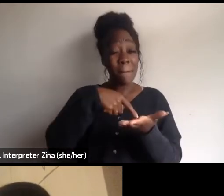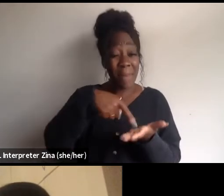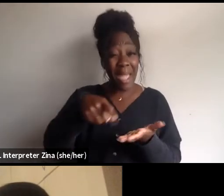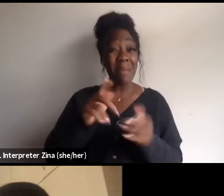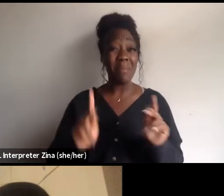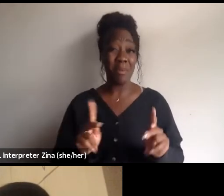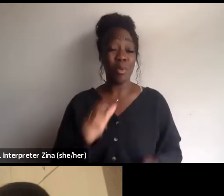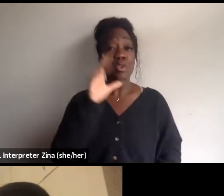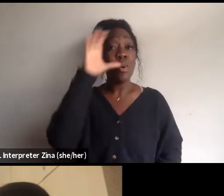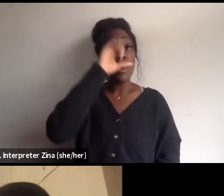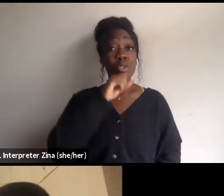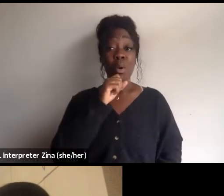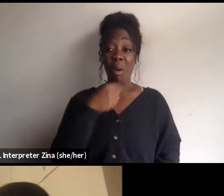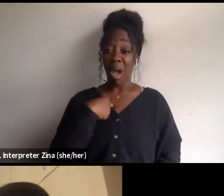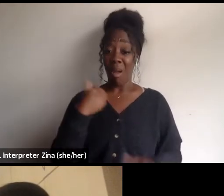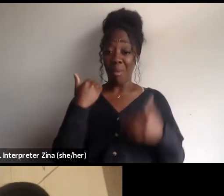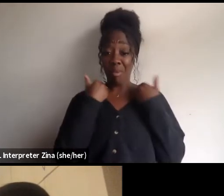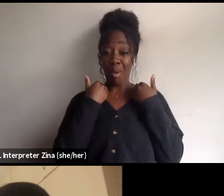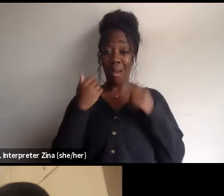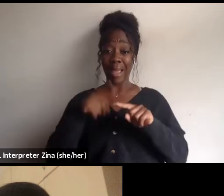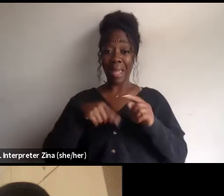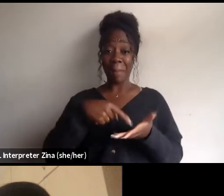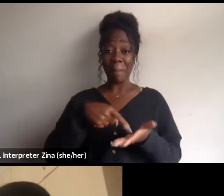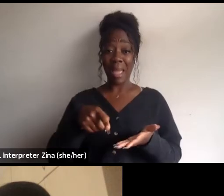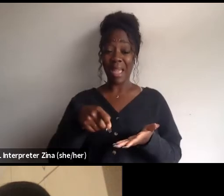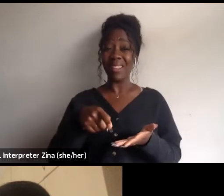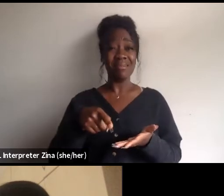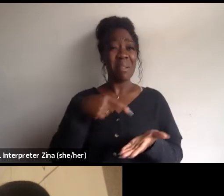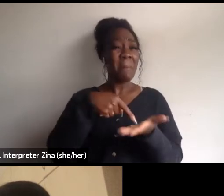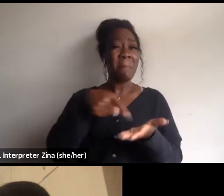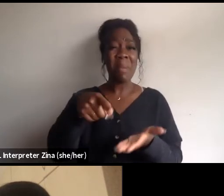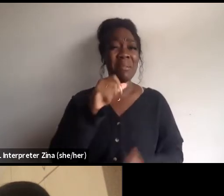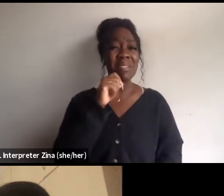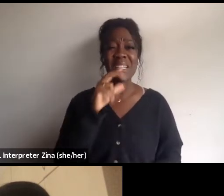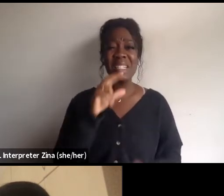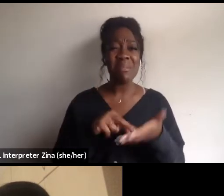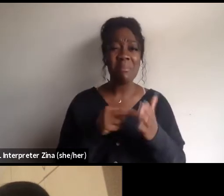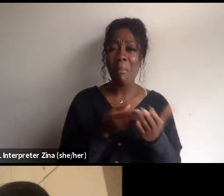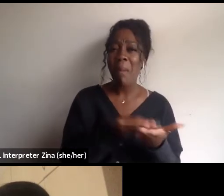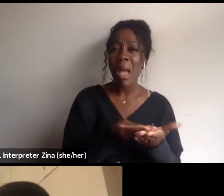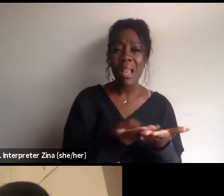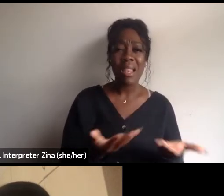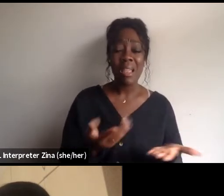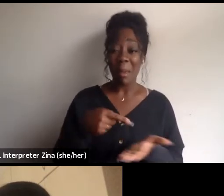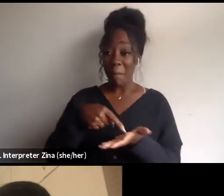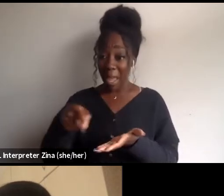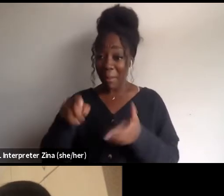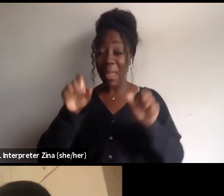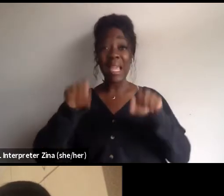that you can't pay. Payment is not always money. Payment can be intelligence. Payment can be all the resources,